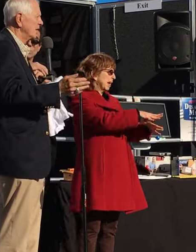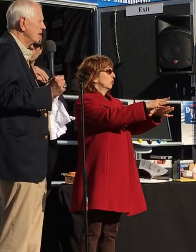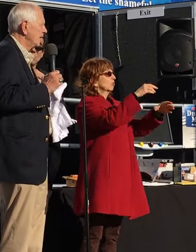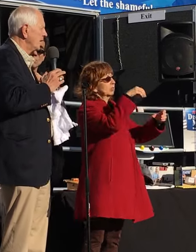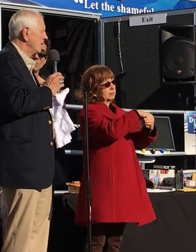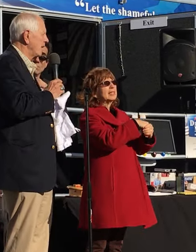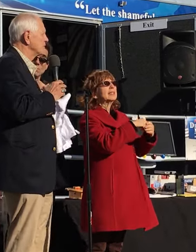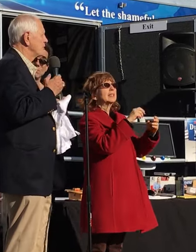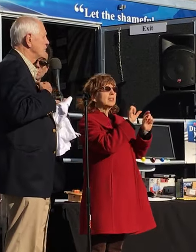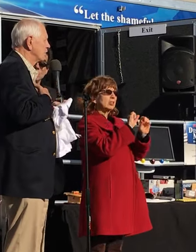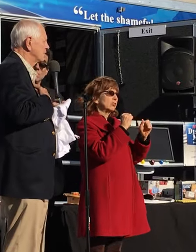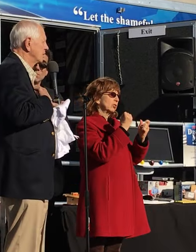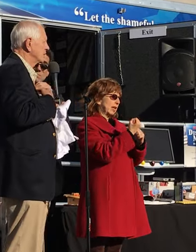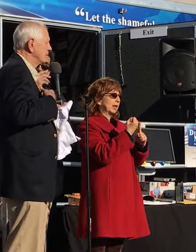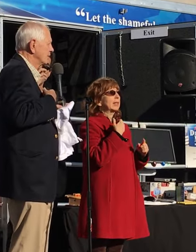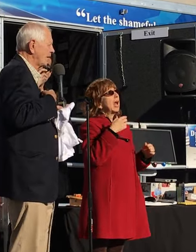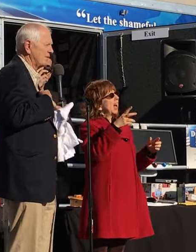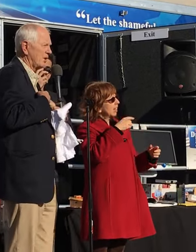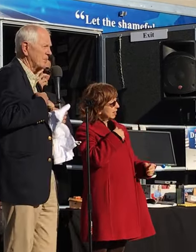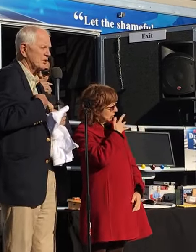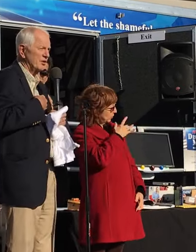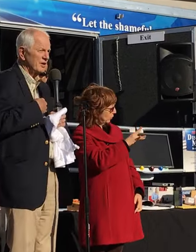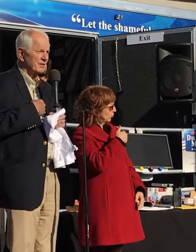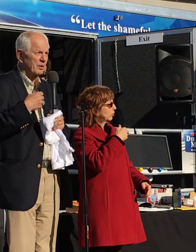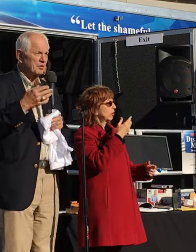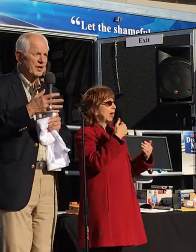I was very fortunate to have an opportunity to almost have a life time of public service